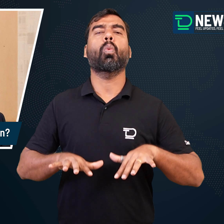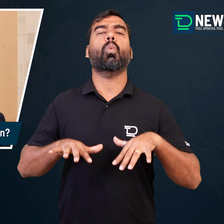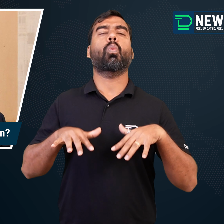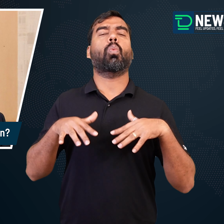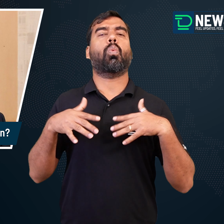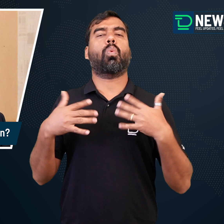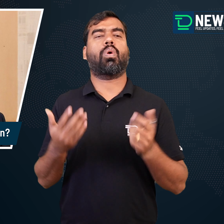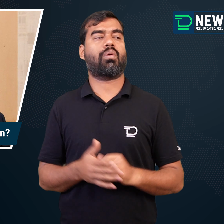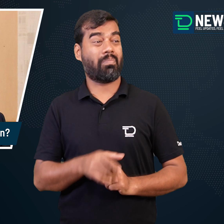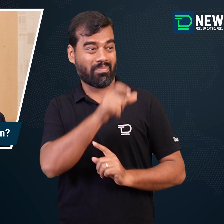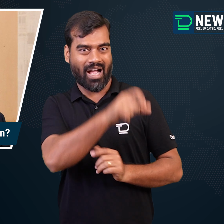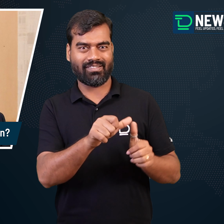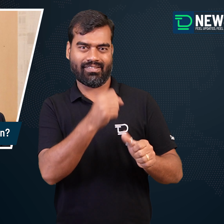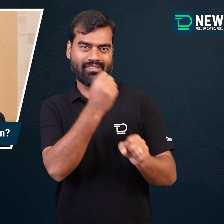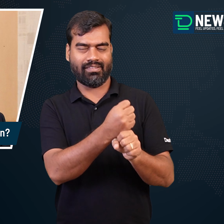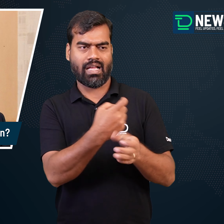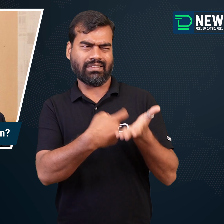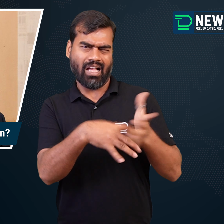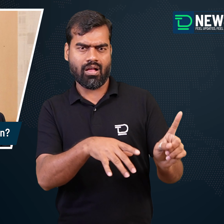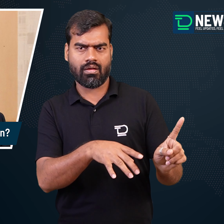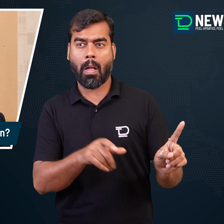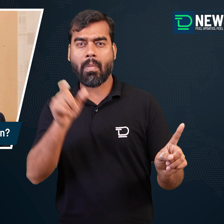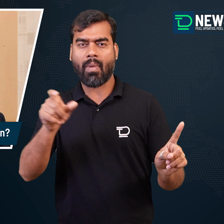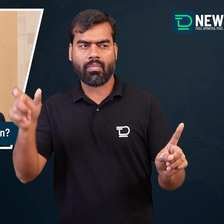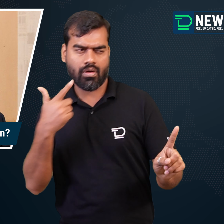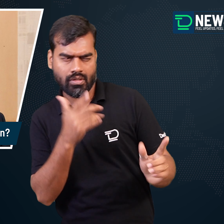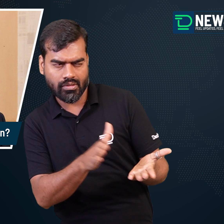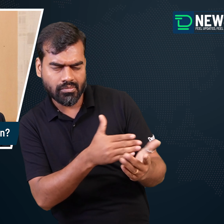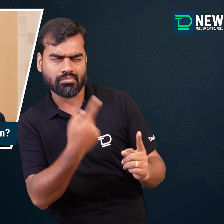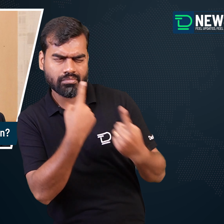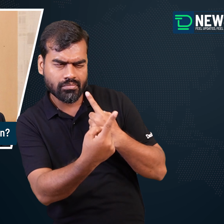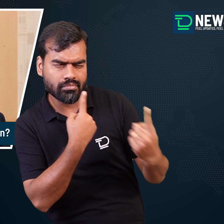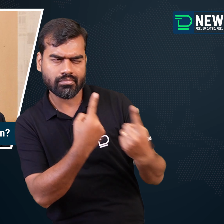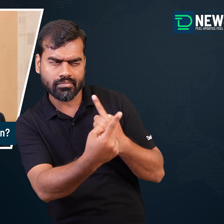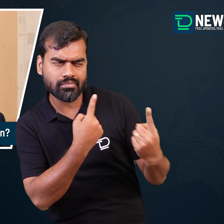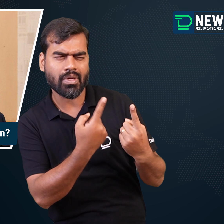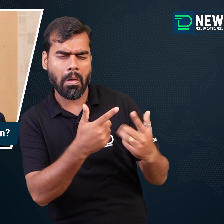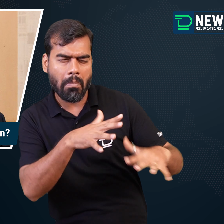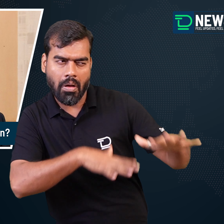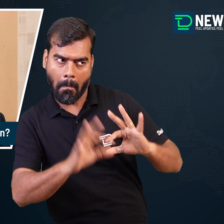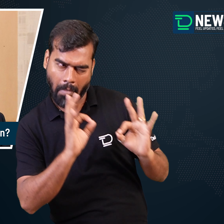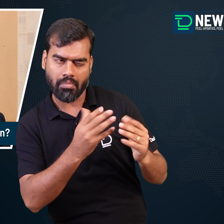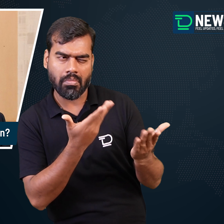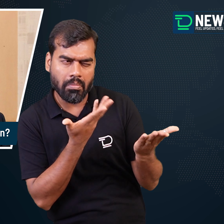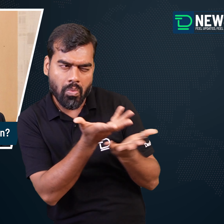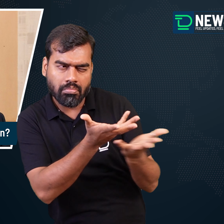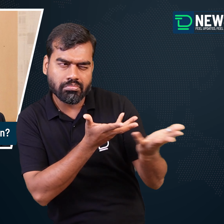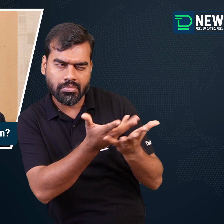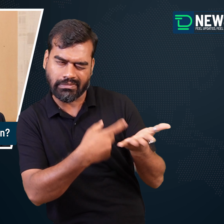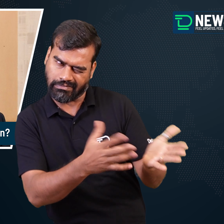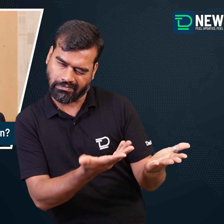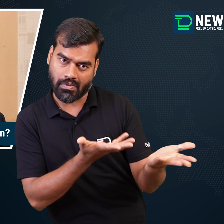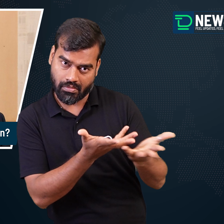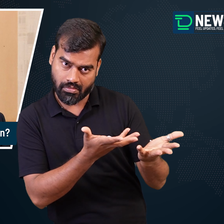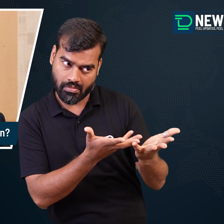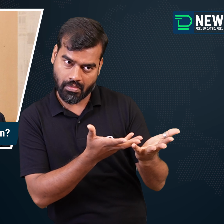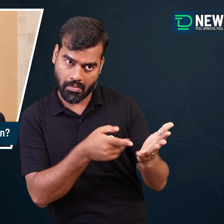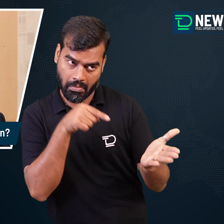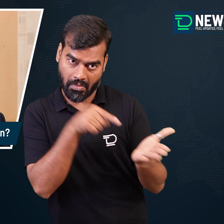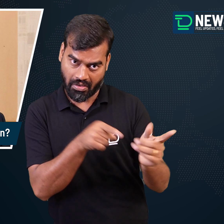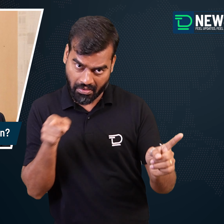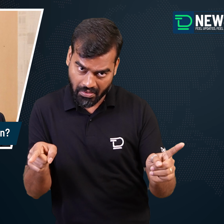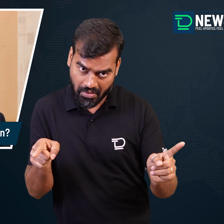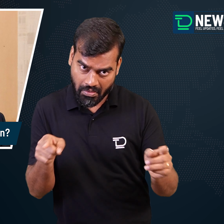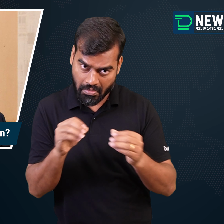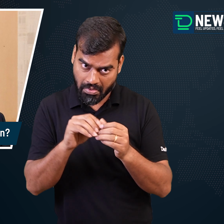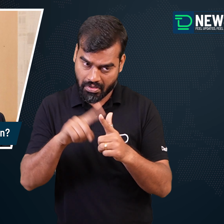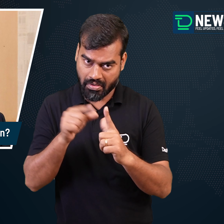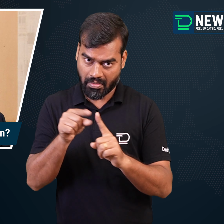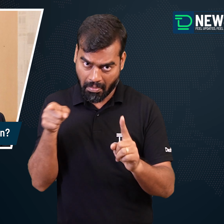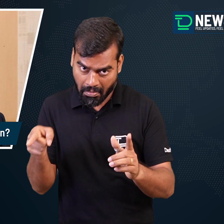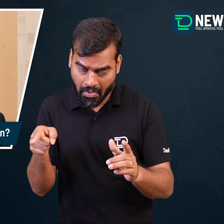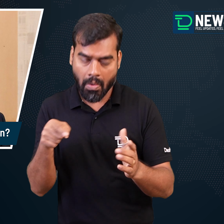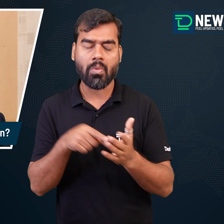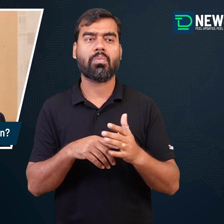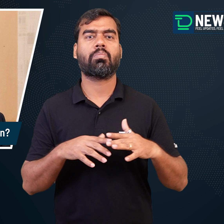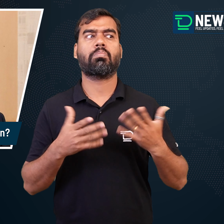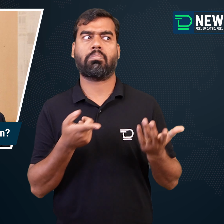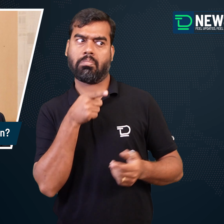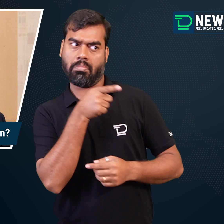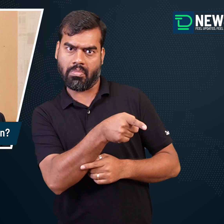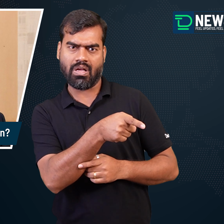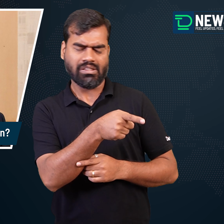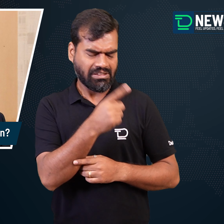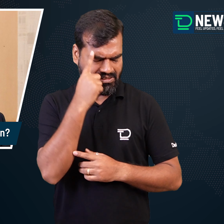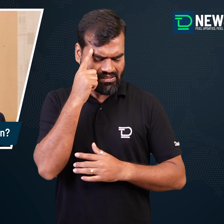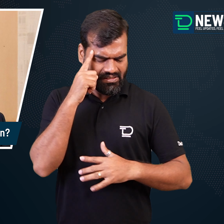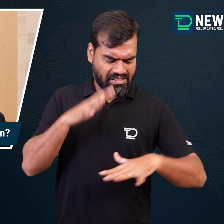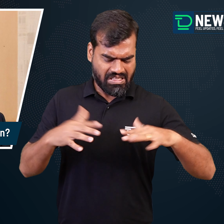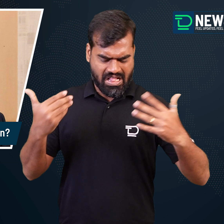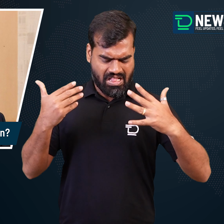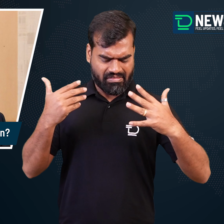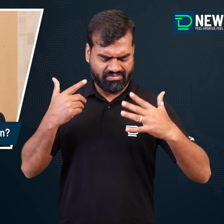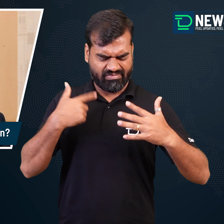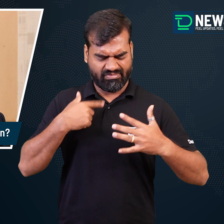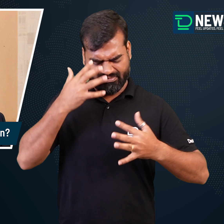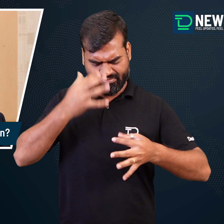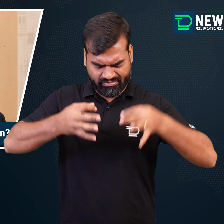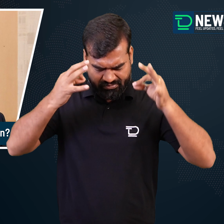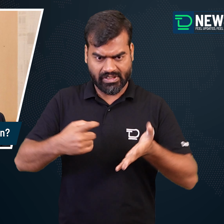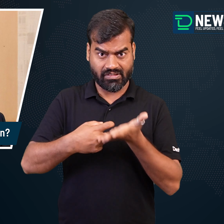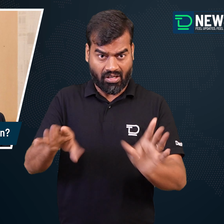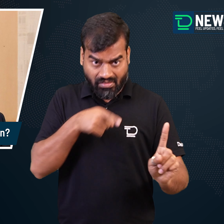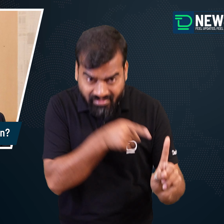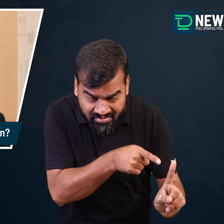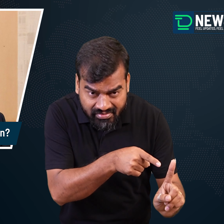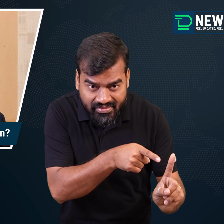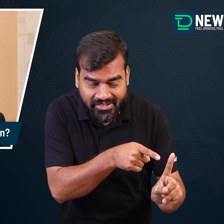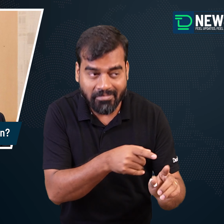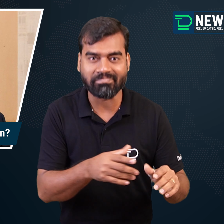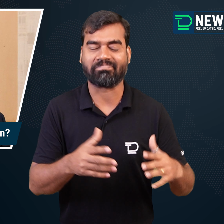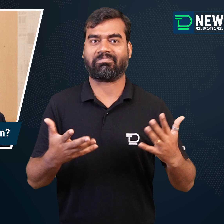they asked him to do any favors for the BJP, but he refused and resigned?